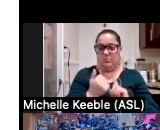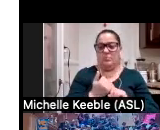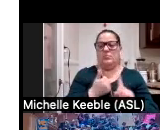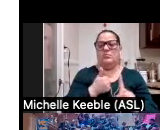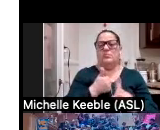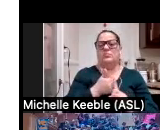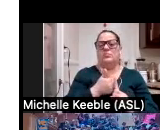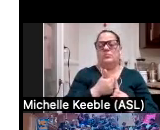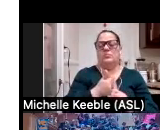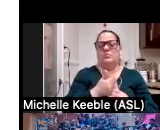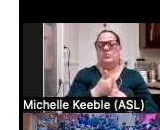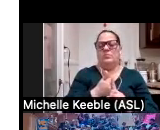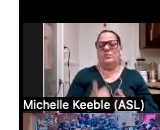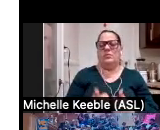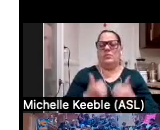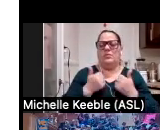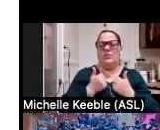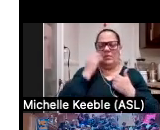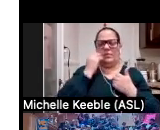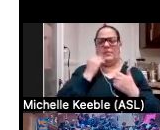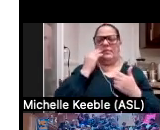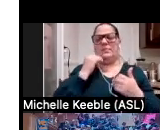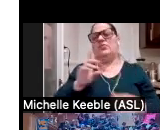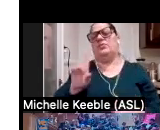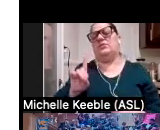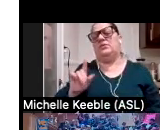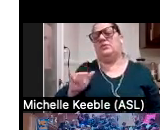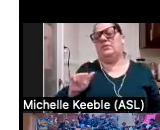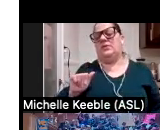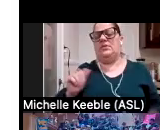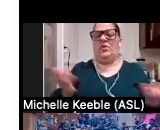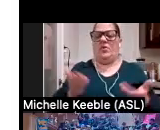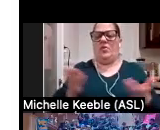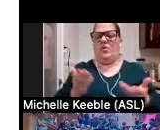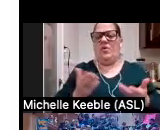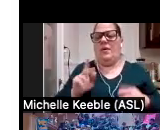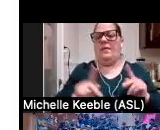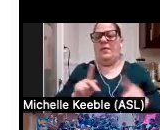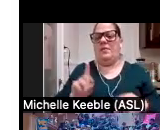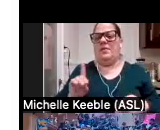and their own lived experiences with disabilities at what people with disabilities were experienced